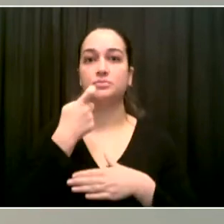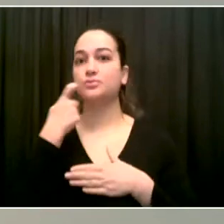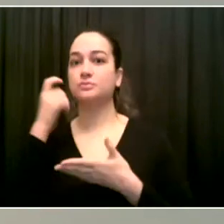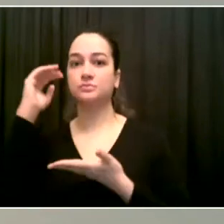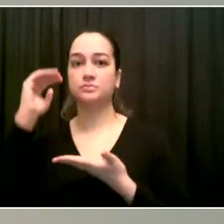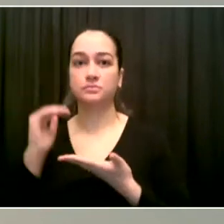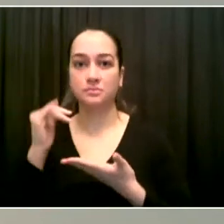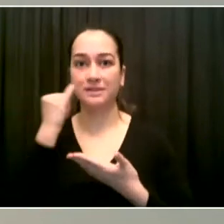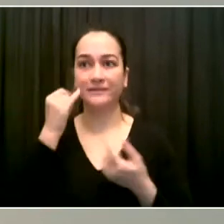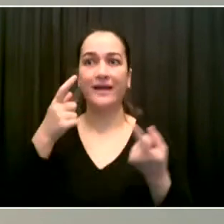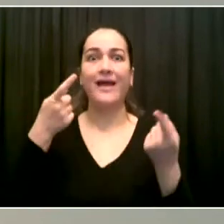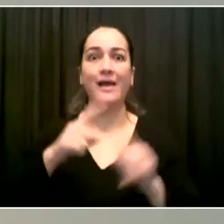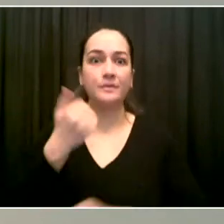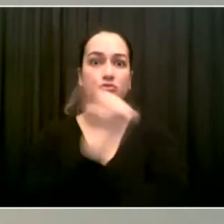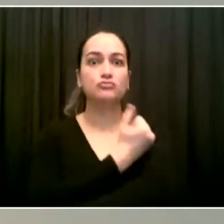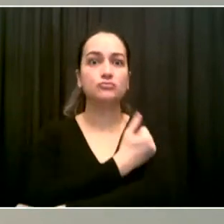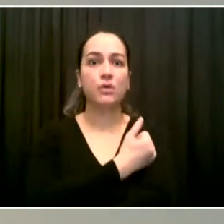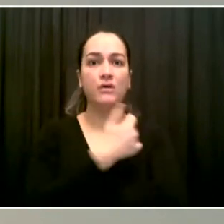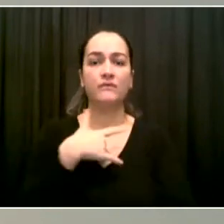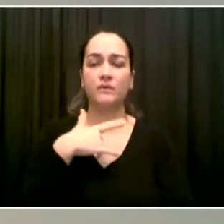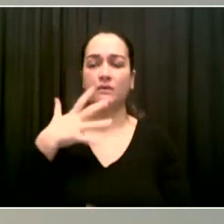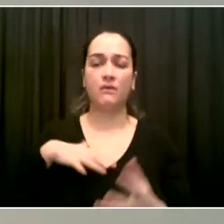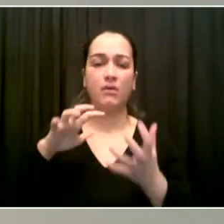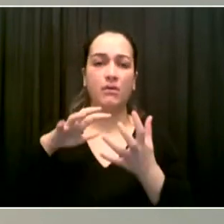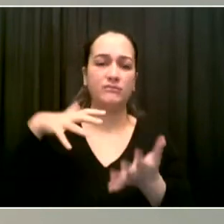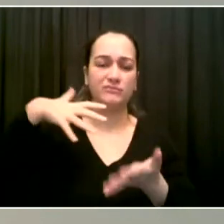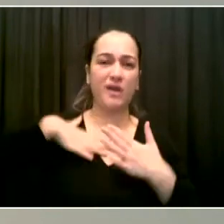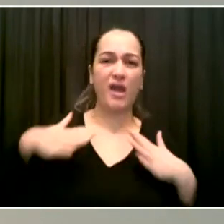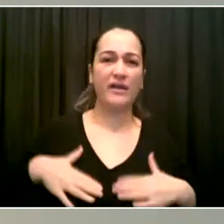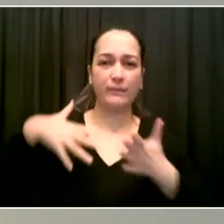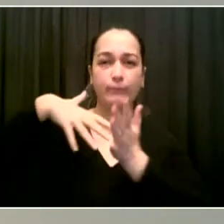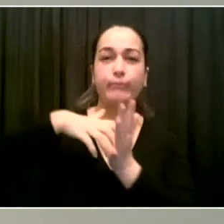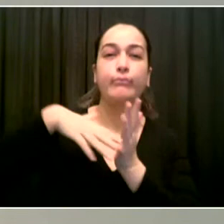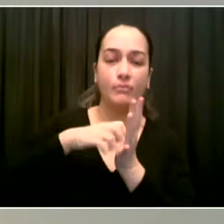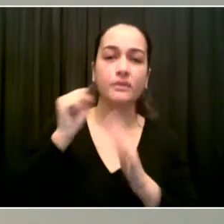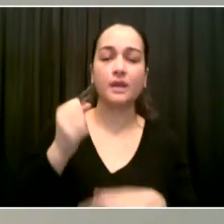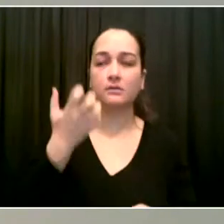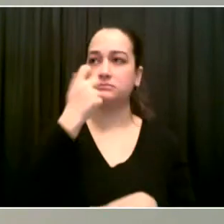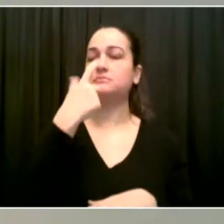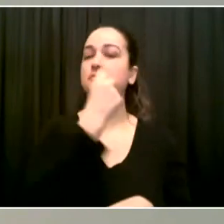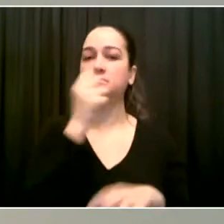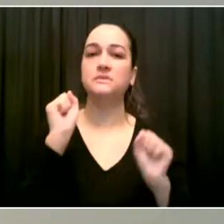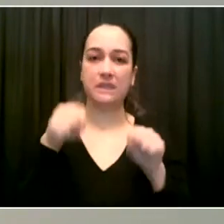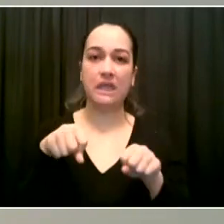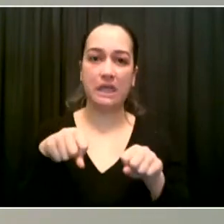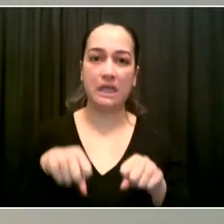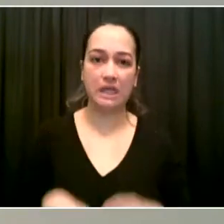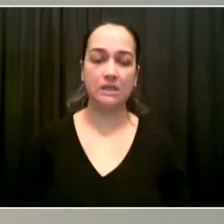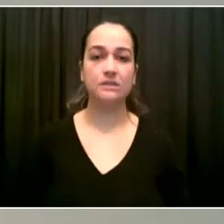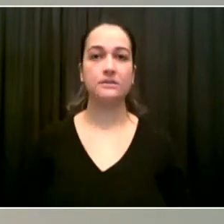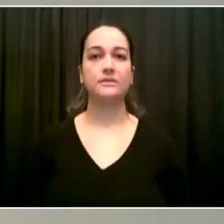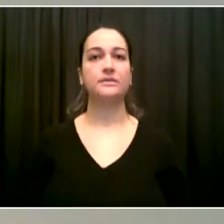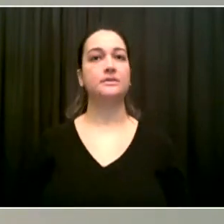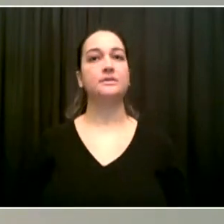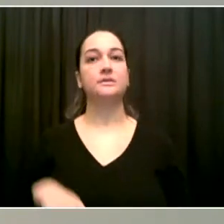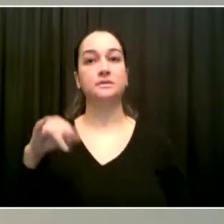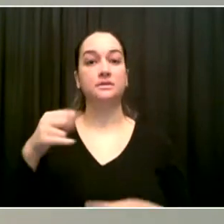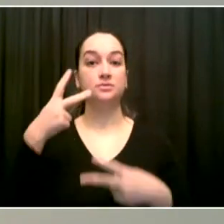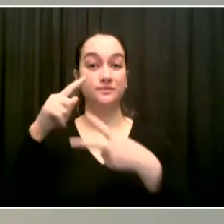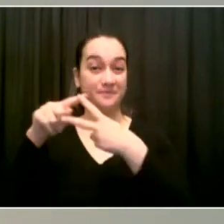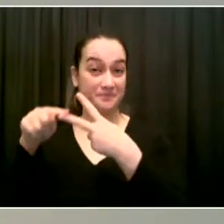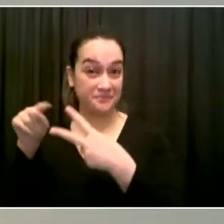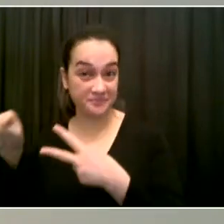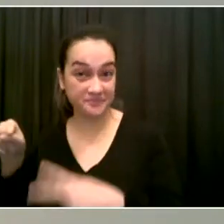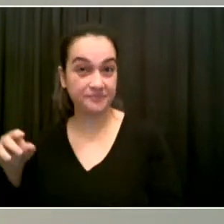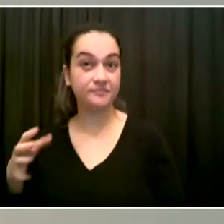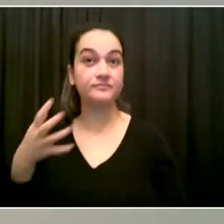SAVING TREATMENT.